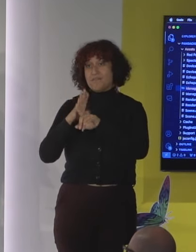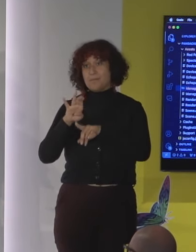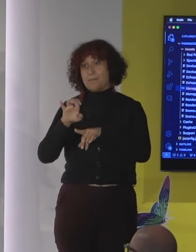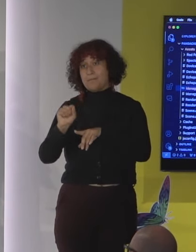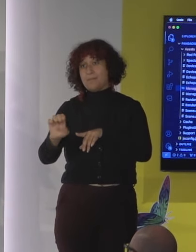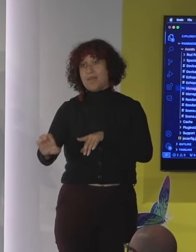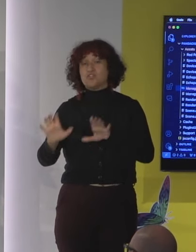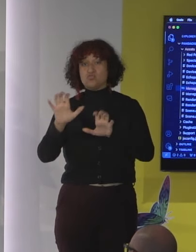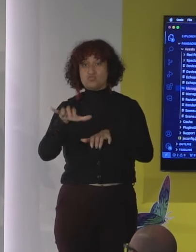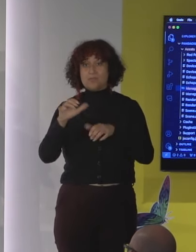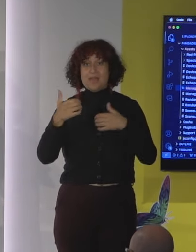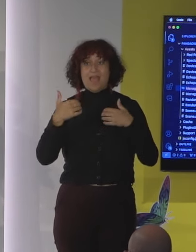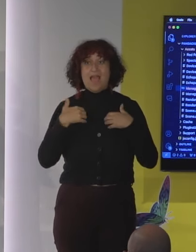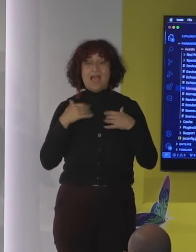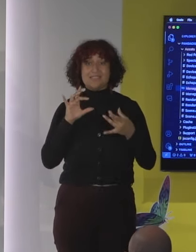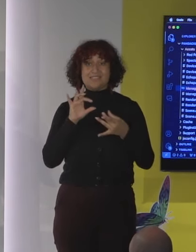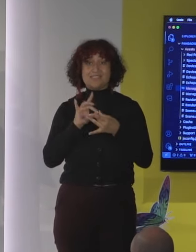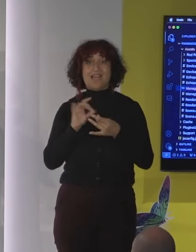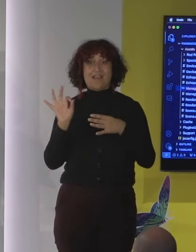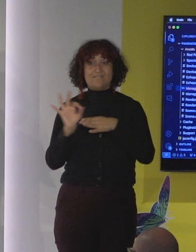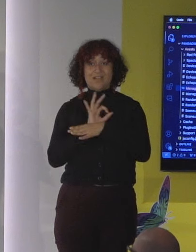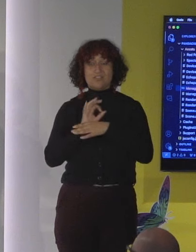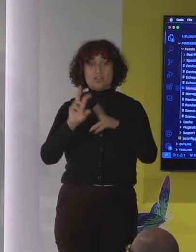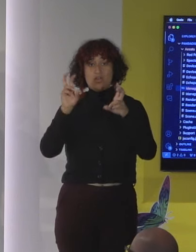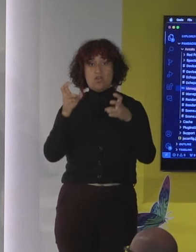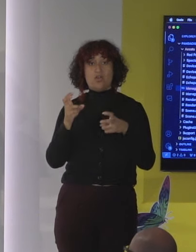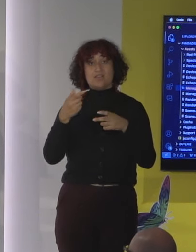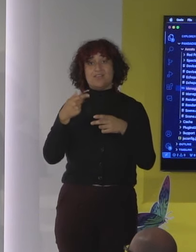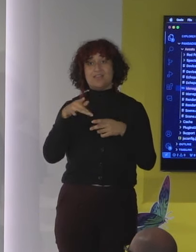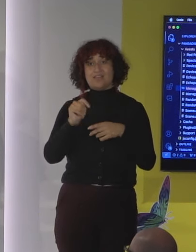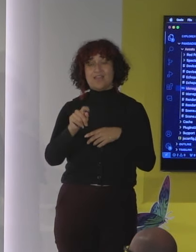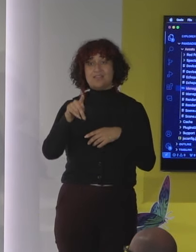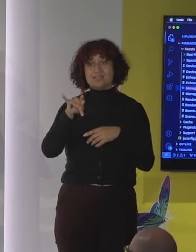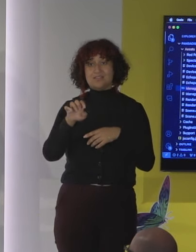has a static function called get type name. That's the easiest way to pass it